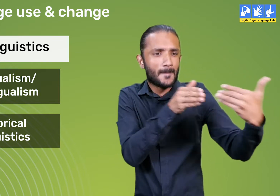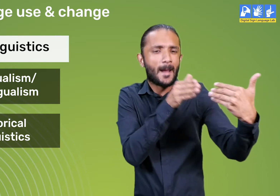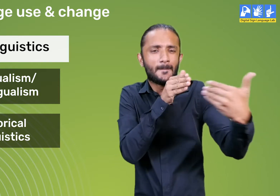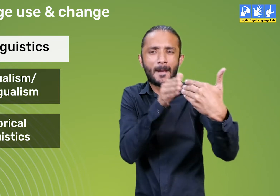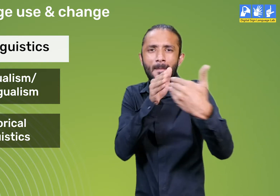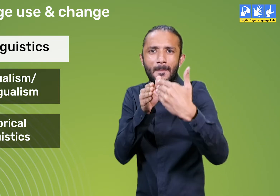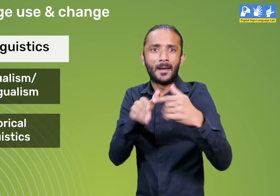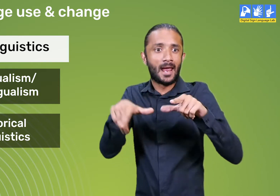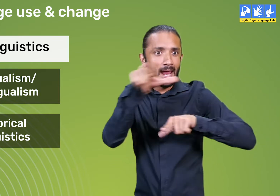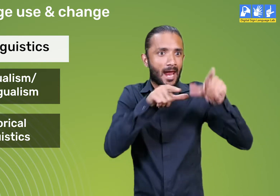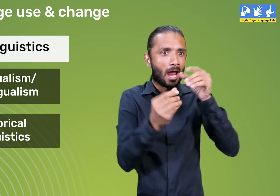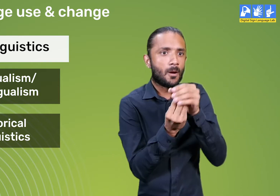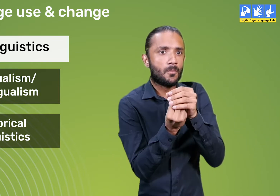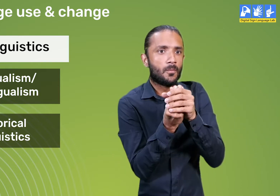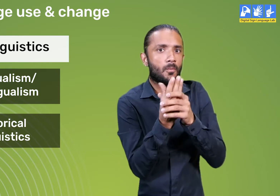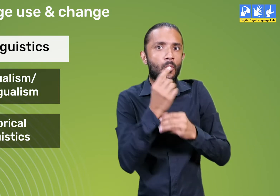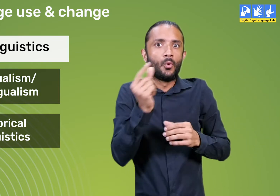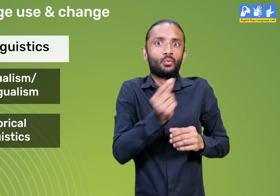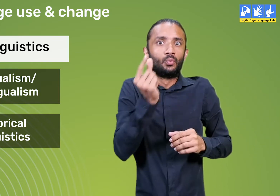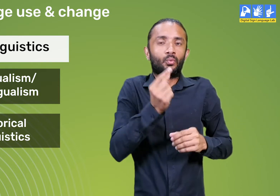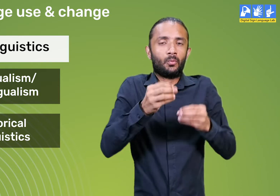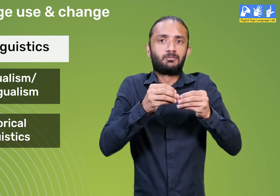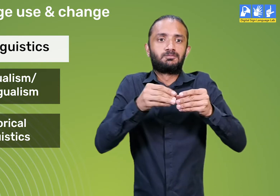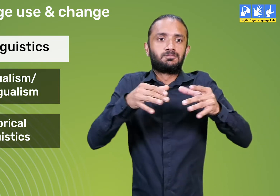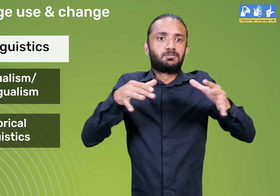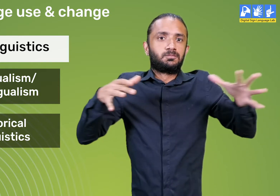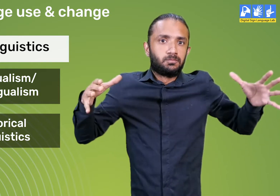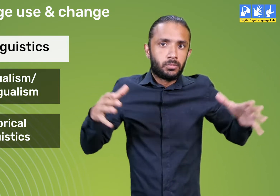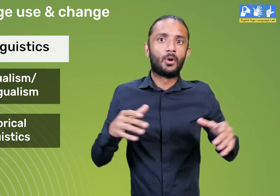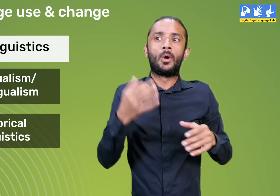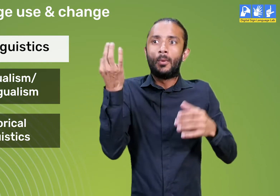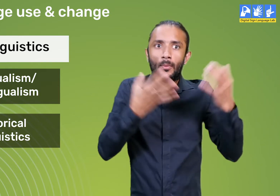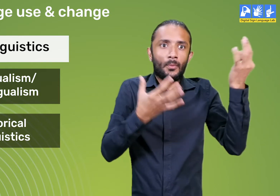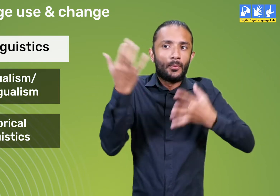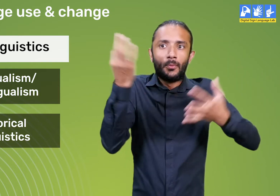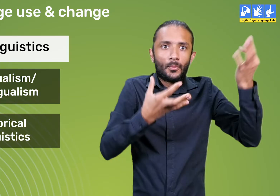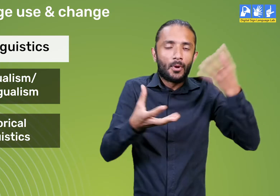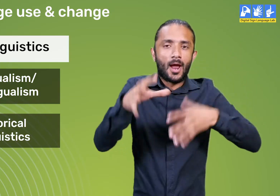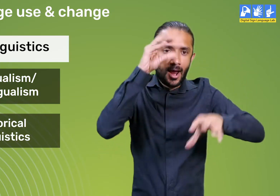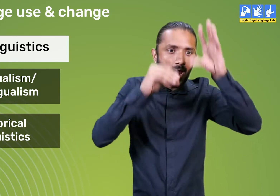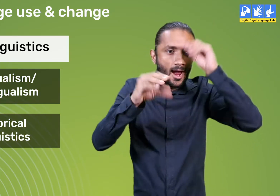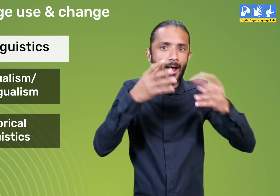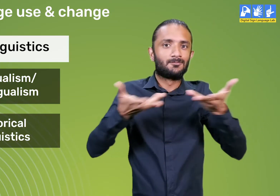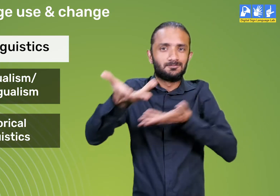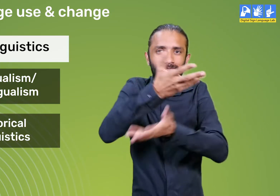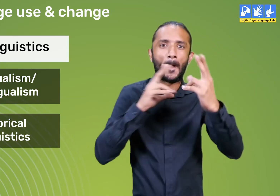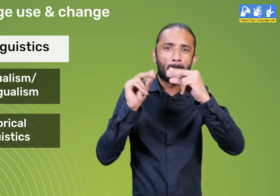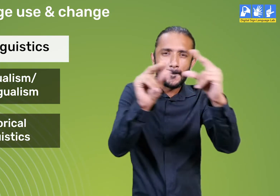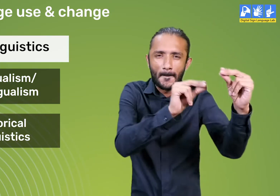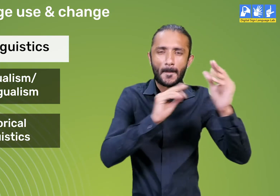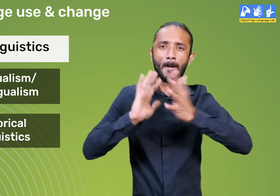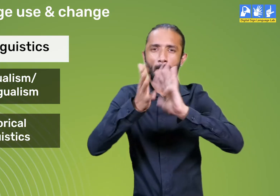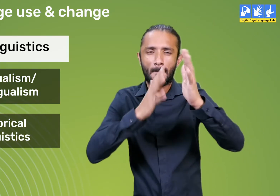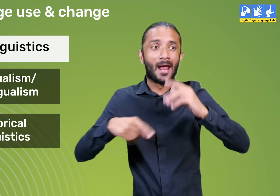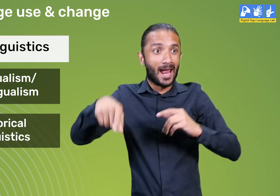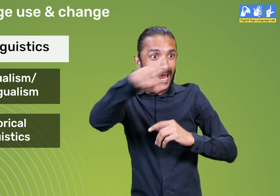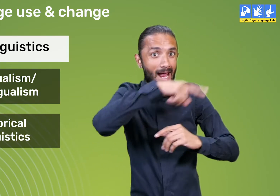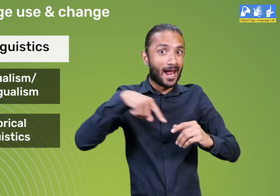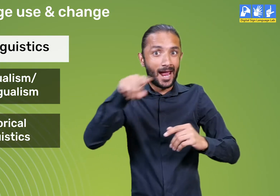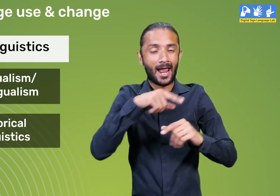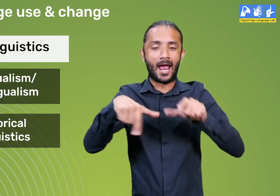and interact among themselves, By this language use is very necessary for the wider growth and new learning interactions, etc in a group.